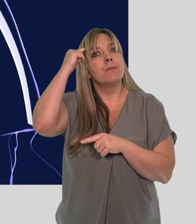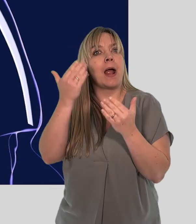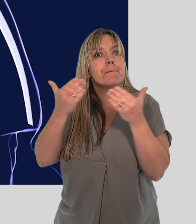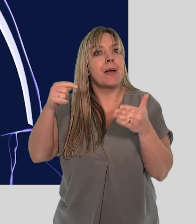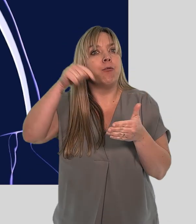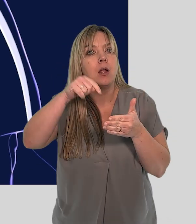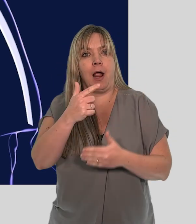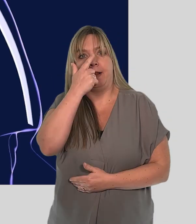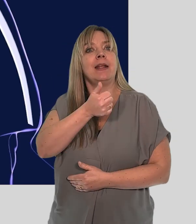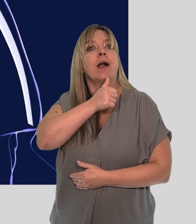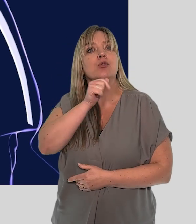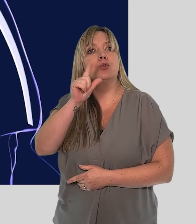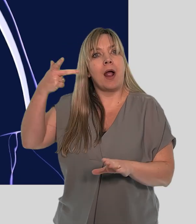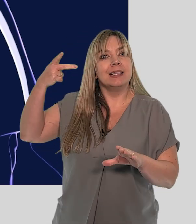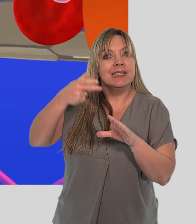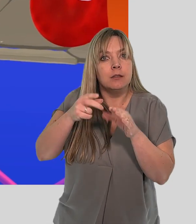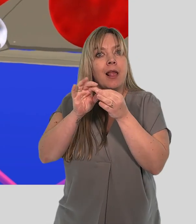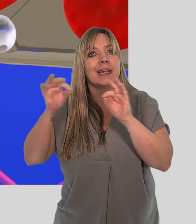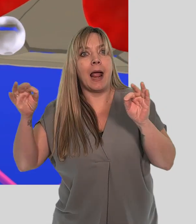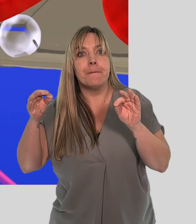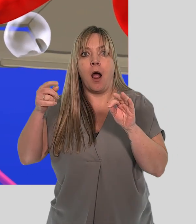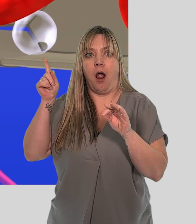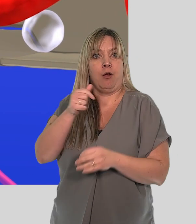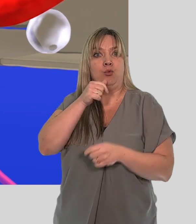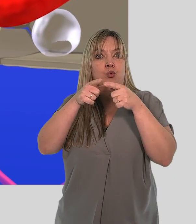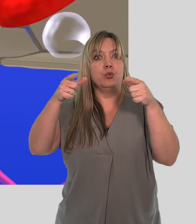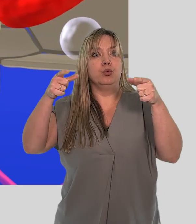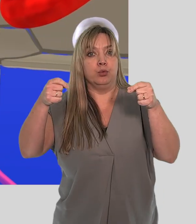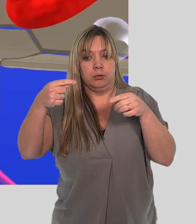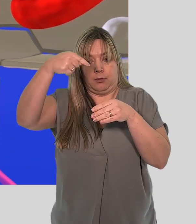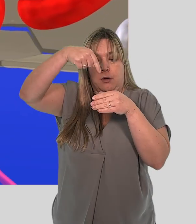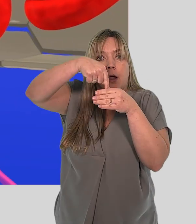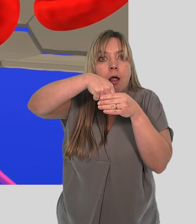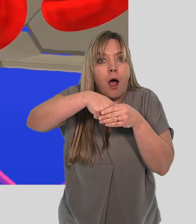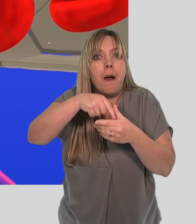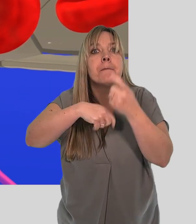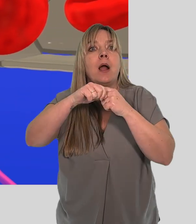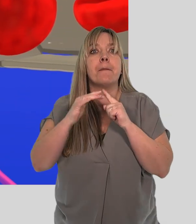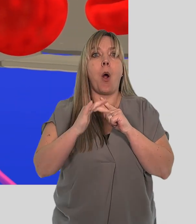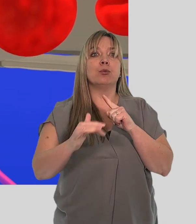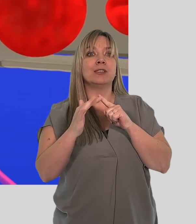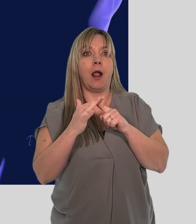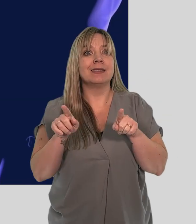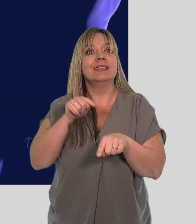and activate the ultrasound while we at the same time inject microscopic bubbles followed by chemotherapy.